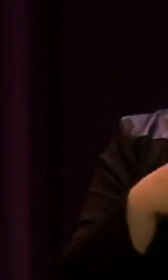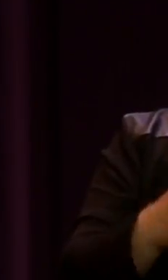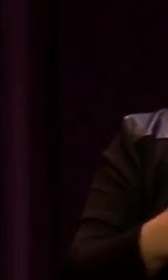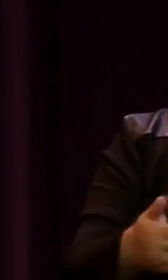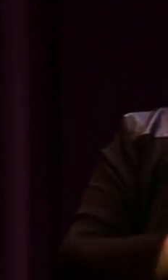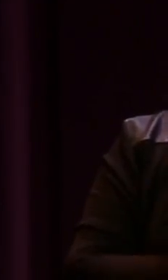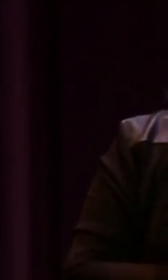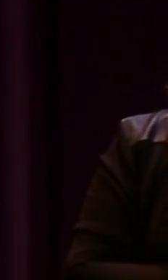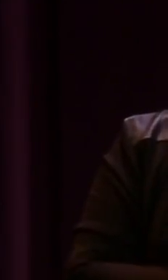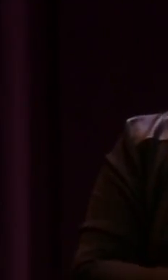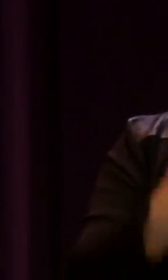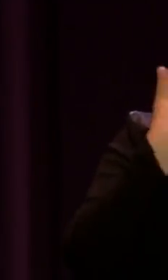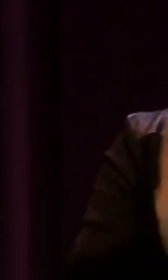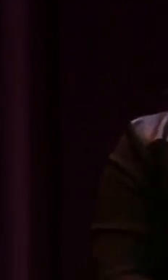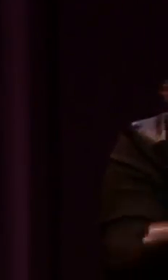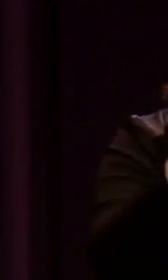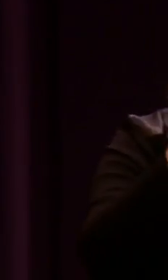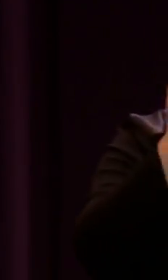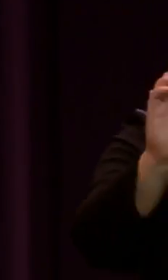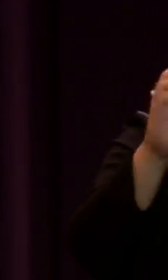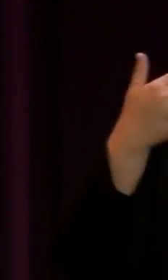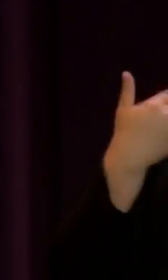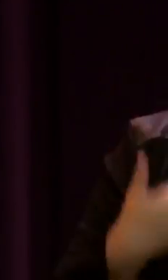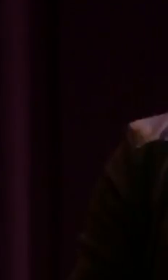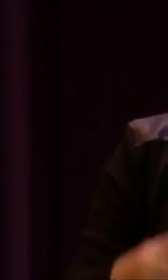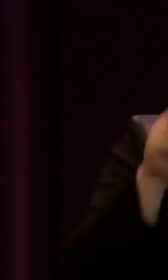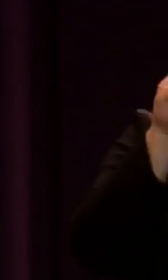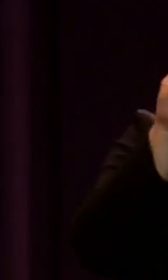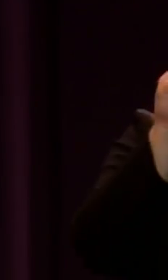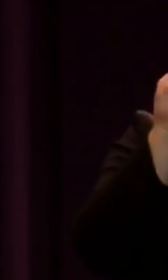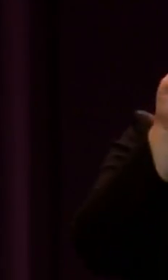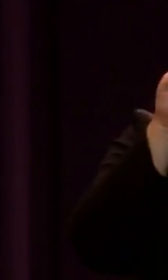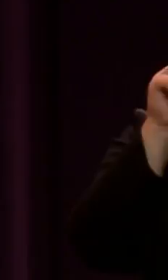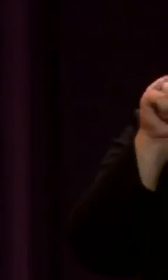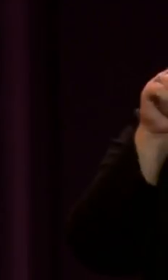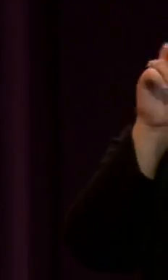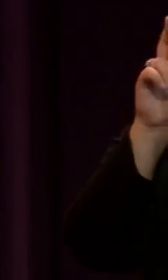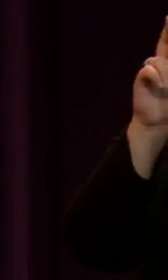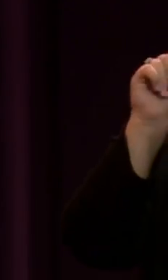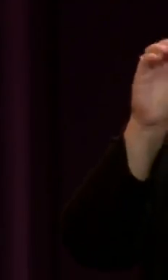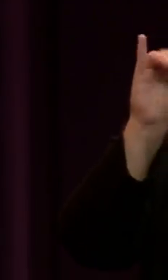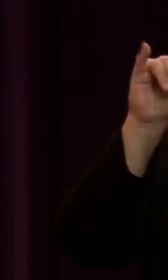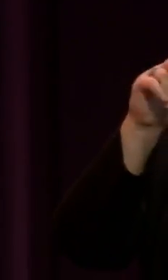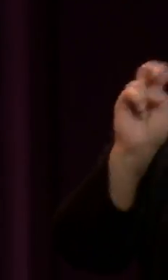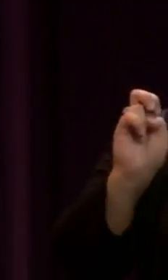GOOD MORNING, DISTRICT OF COLUMBIA. MY NAME IS KARL RACINE AND I HAVE THE PRIVILEGE OF SERVING AS